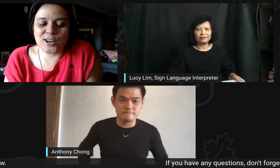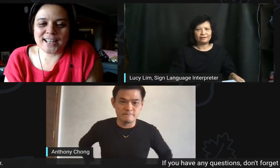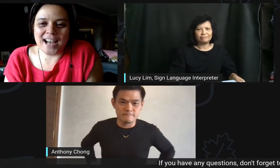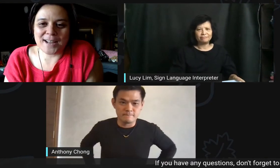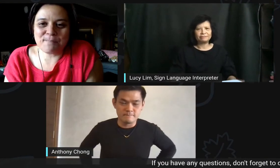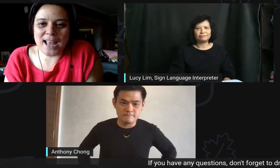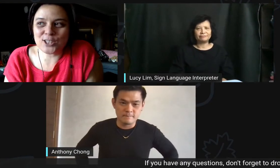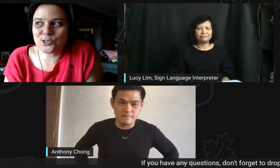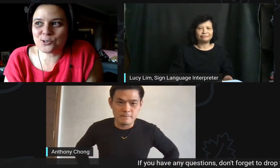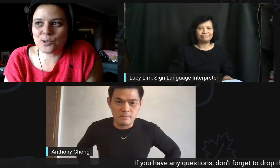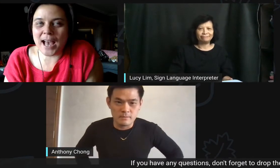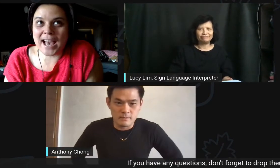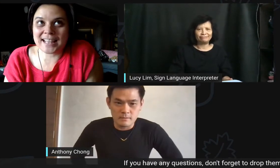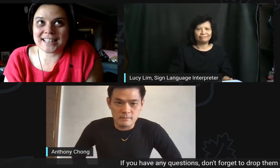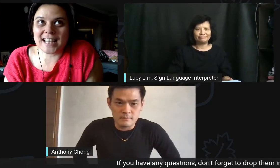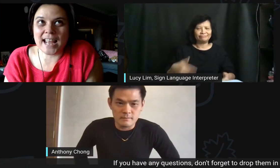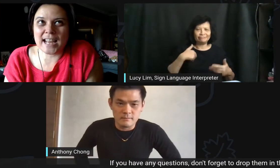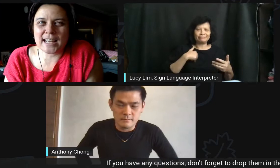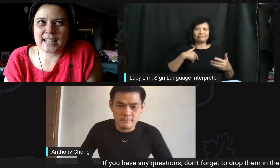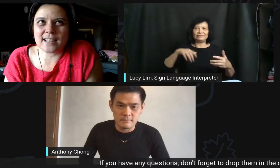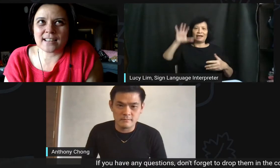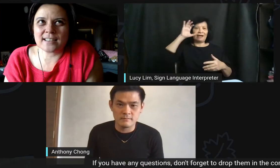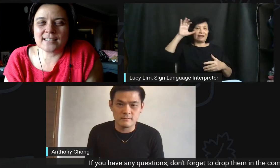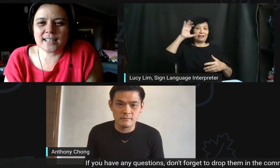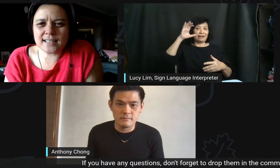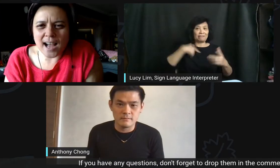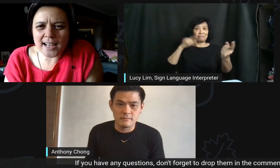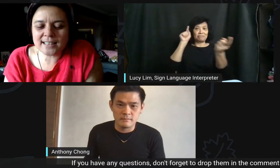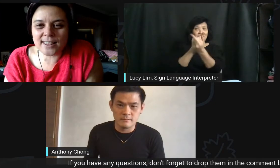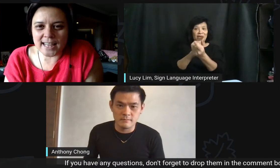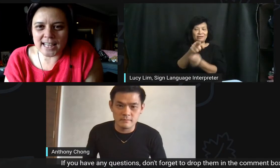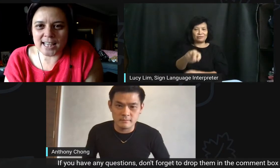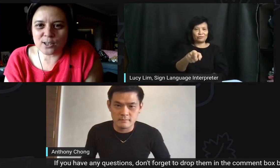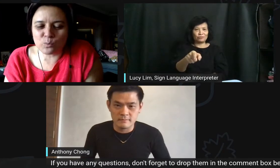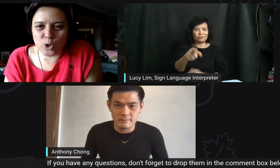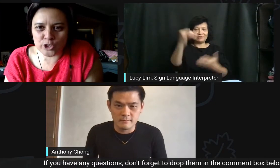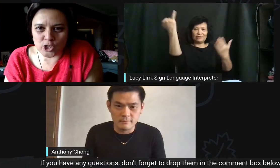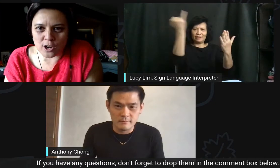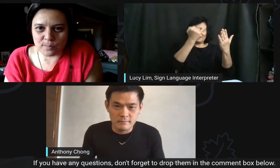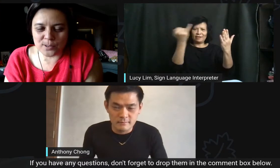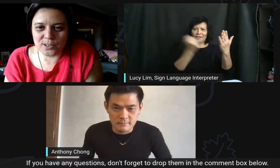Great, I met you at a design thinking workshop